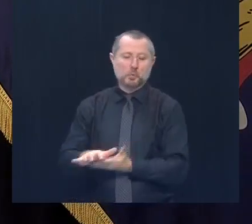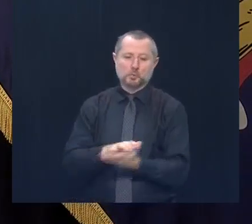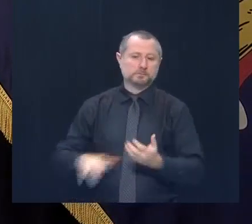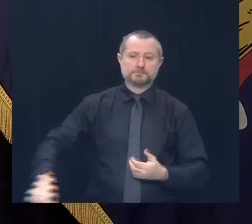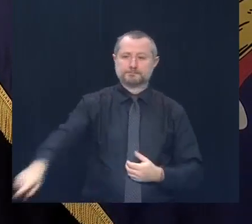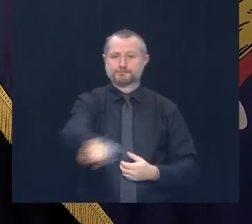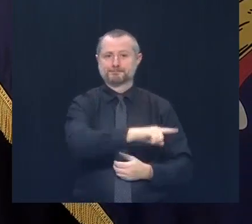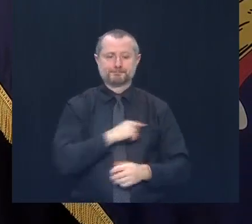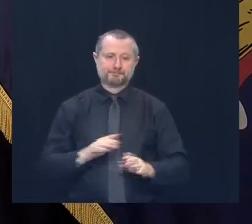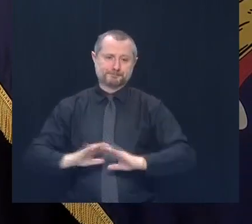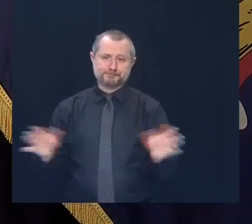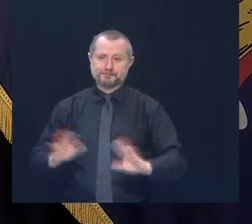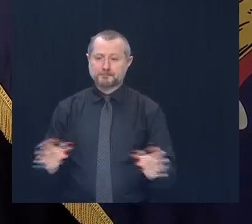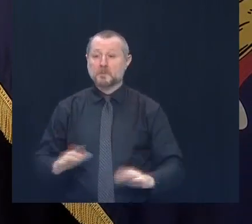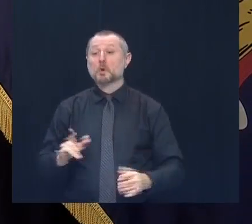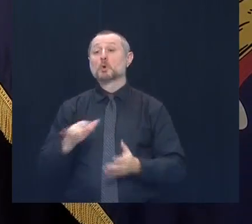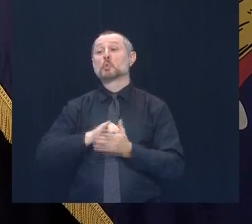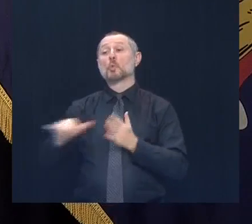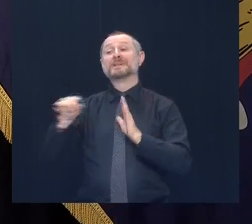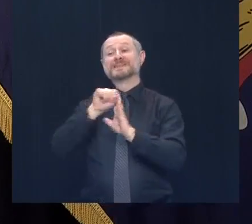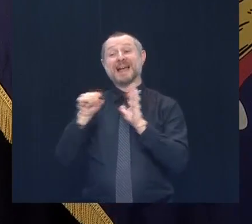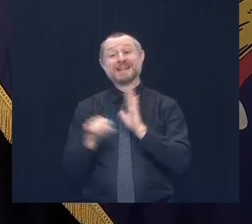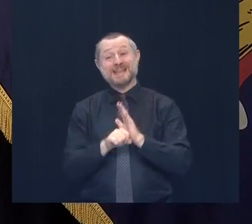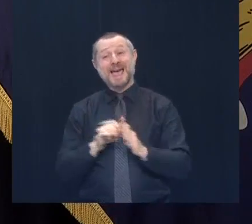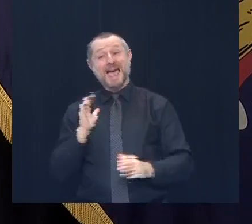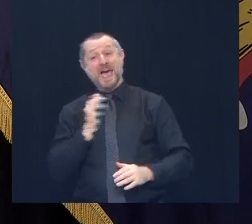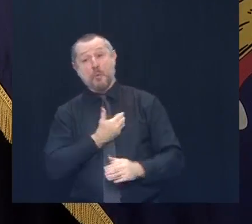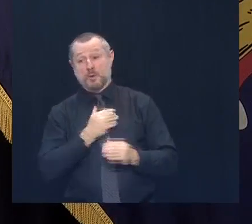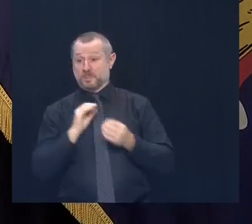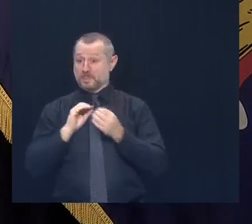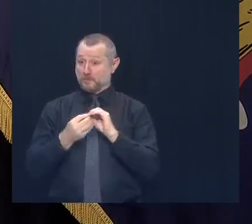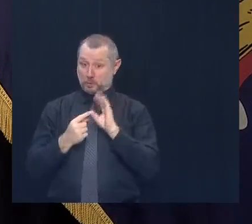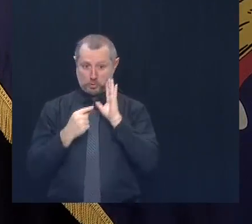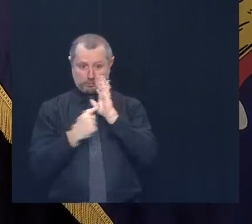THE CITY'S NUMBER - THE CITY'S NUMBER IS LEGALLY IRRELEVANT SO